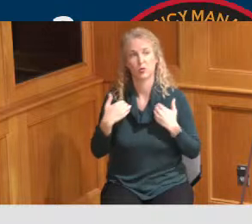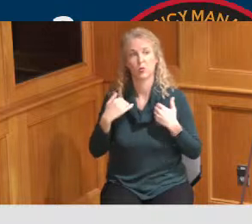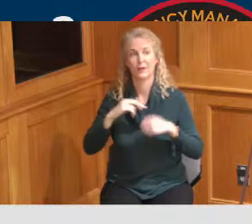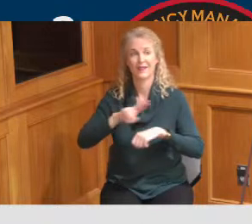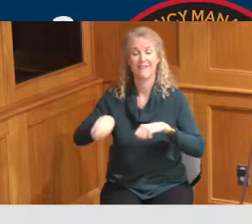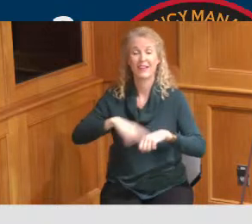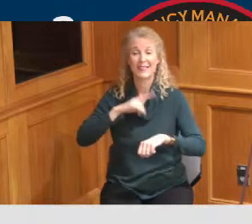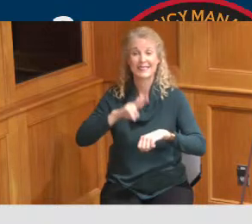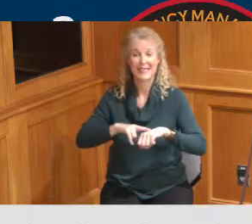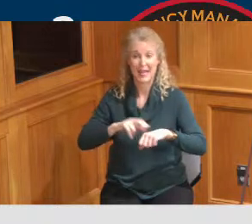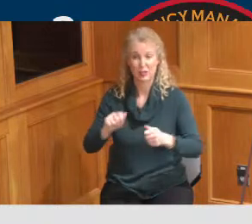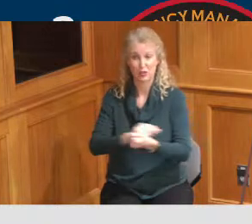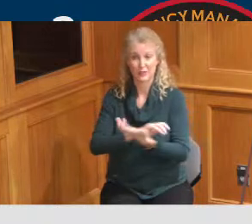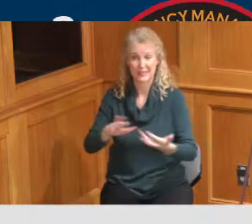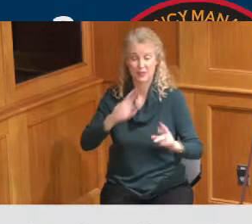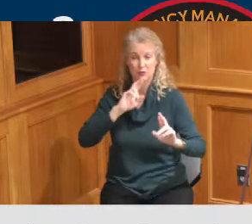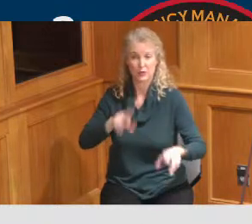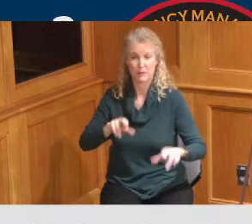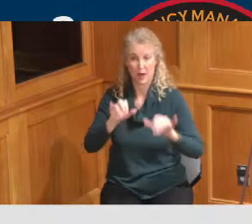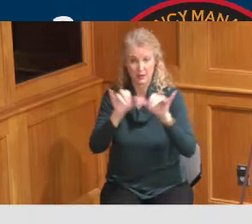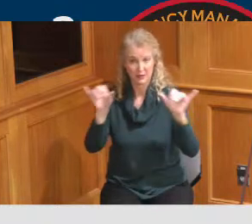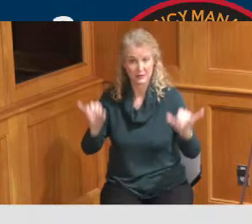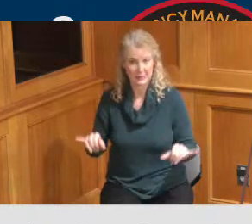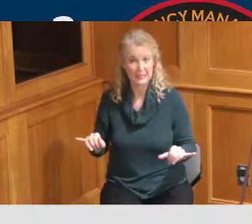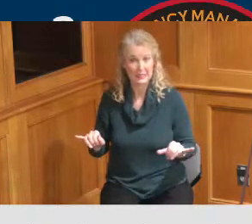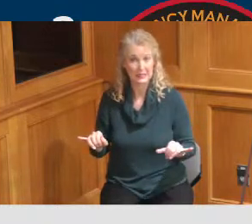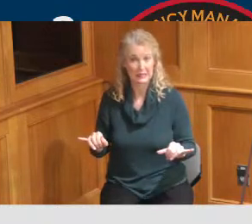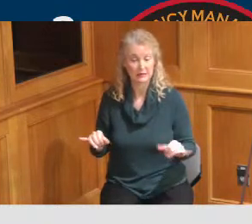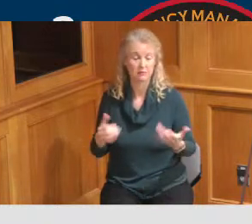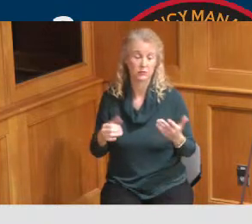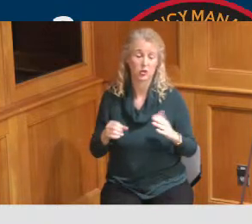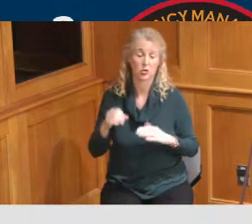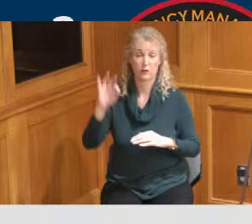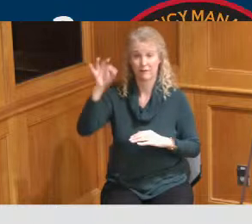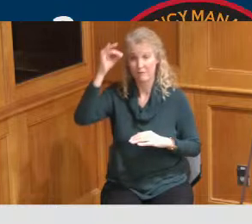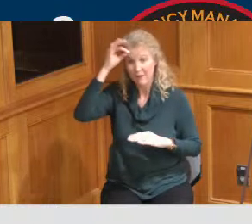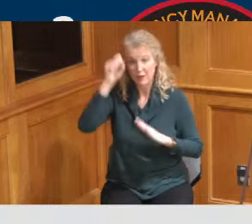system in the United States federally supported State managed locally executed and I do state